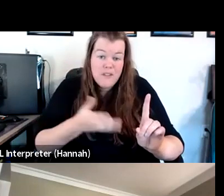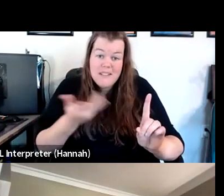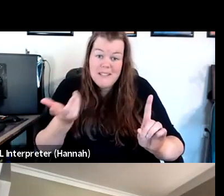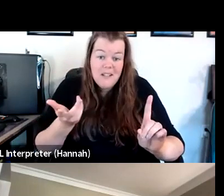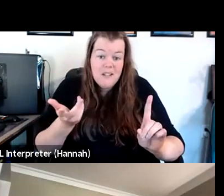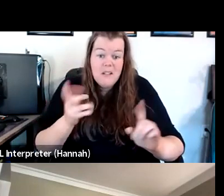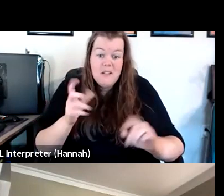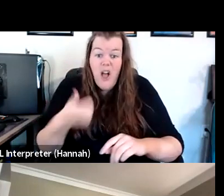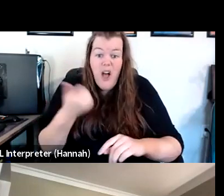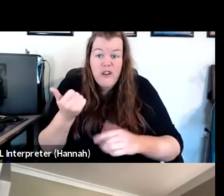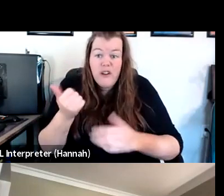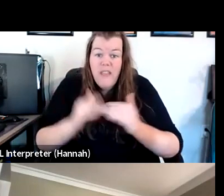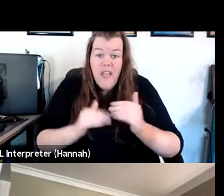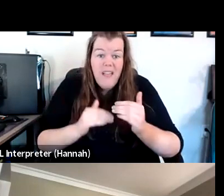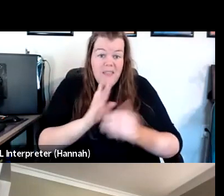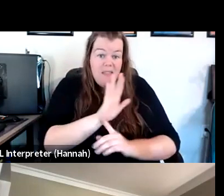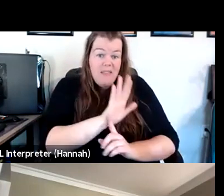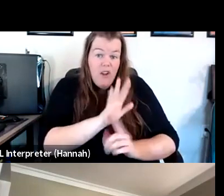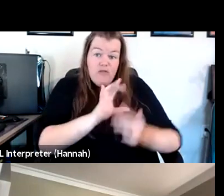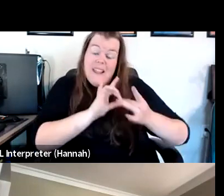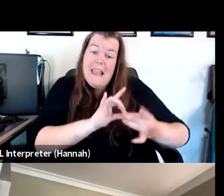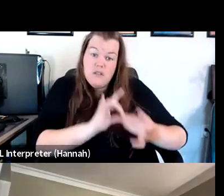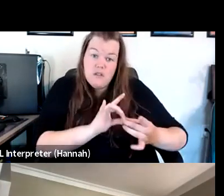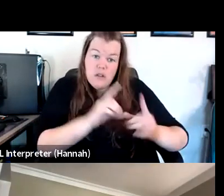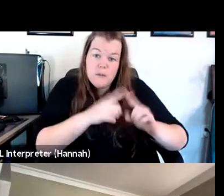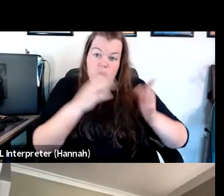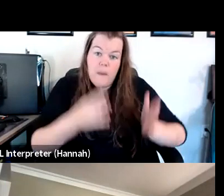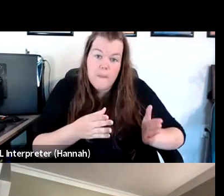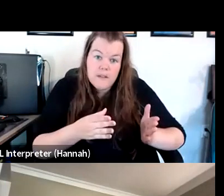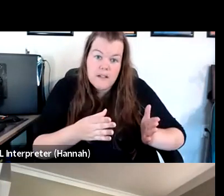relation is to the individual they're alleging is in need of a guardian so